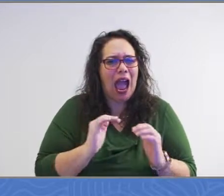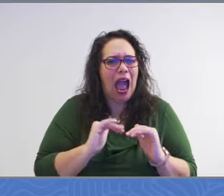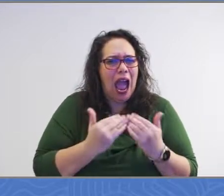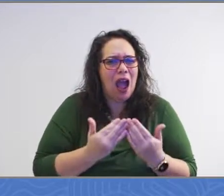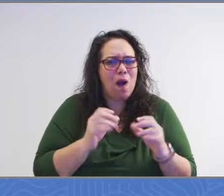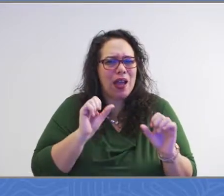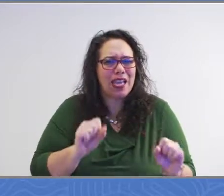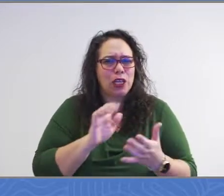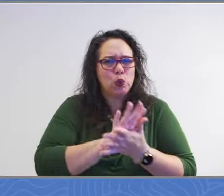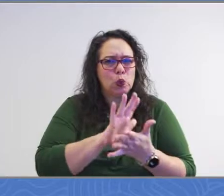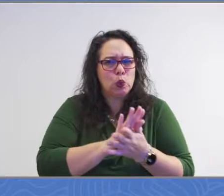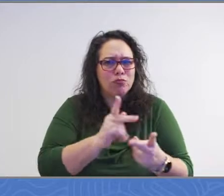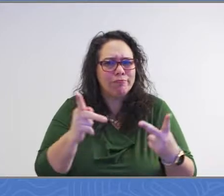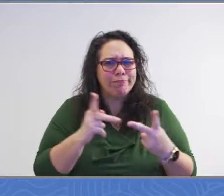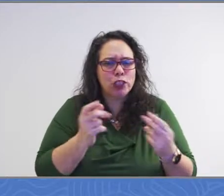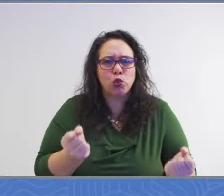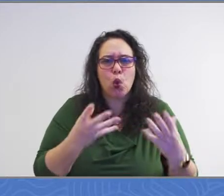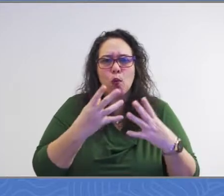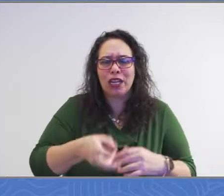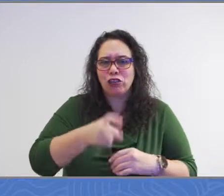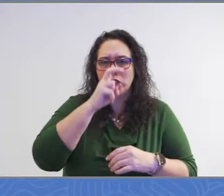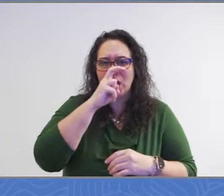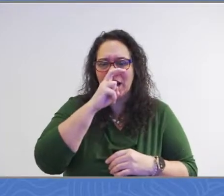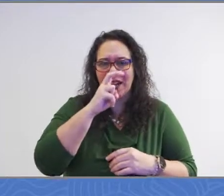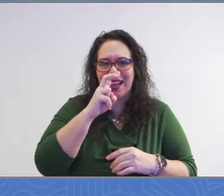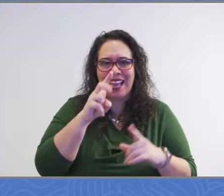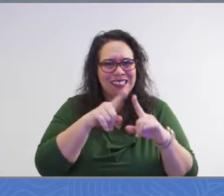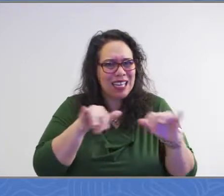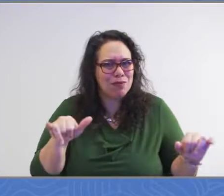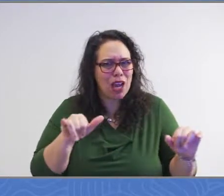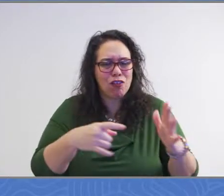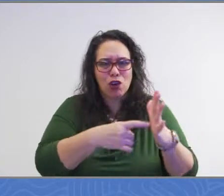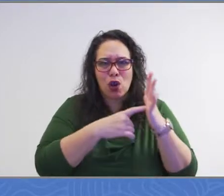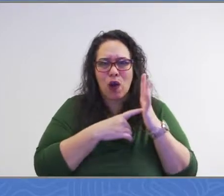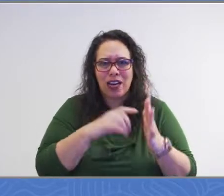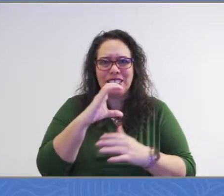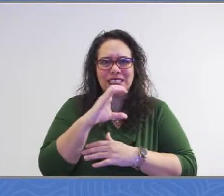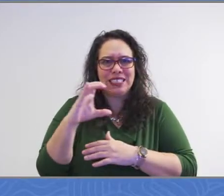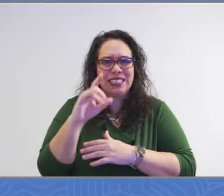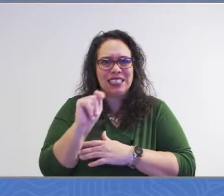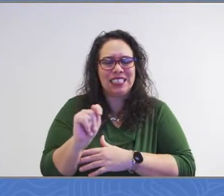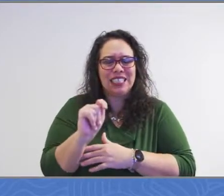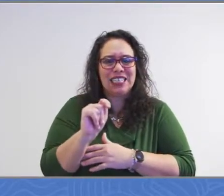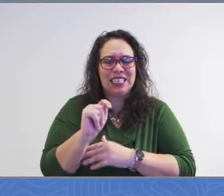and at the same time require our CCT teachers to start in person without the same safety protocols?